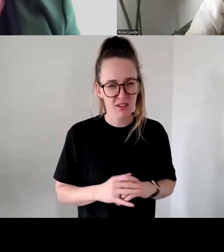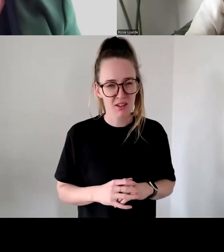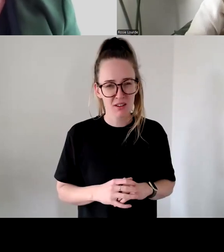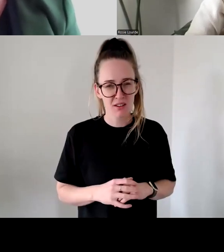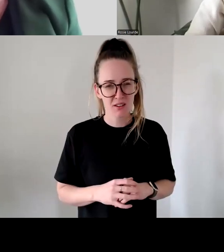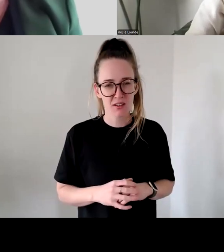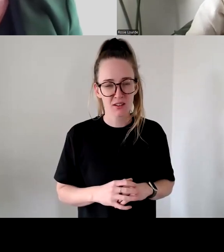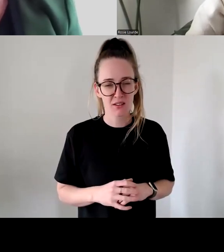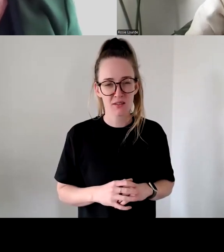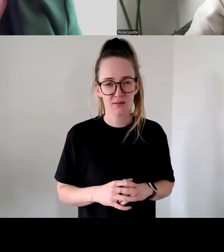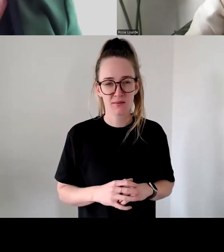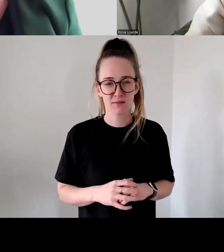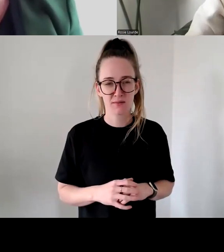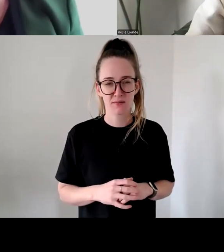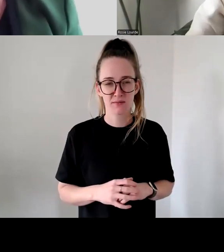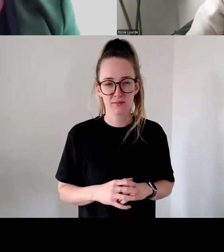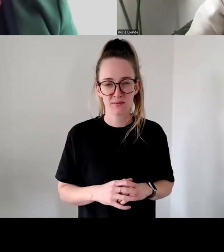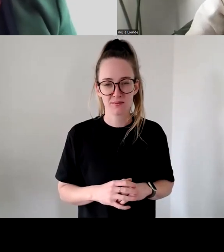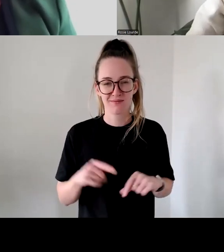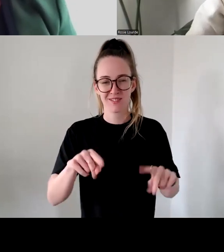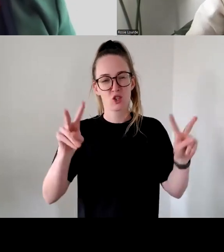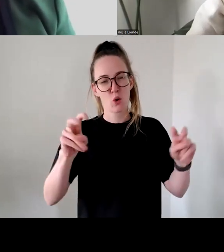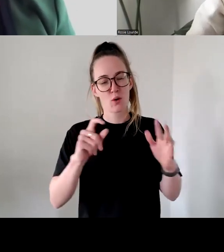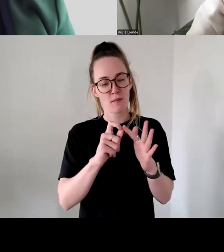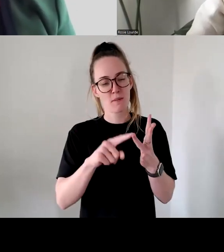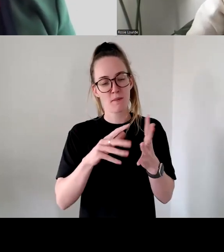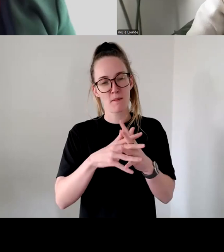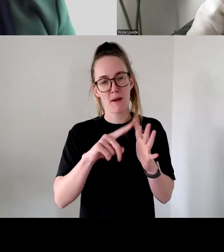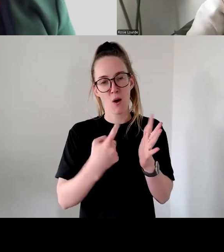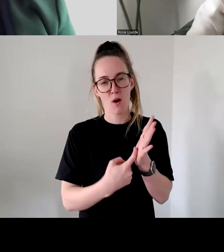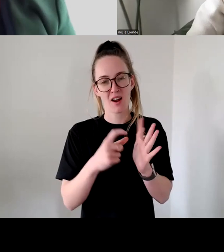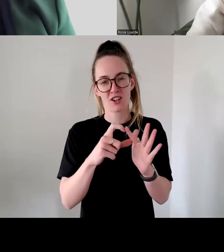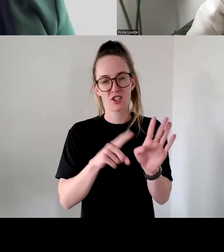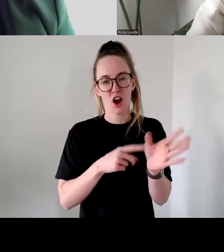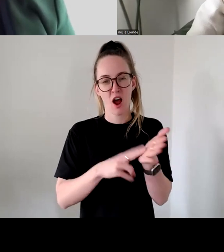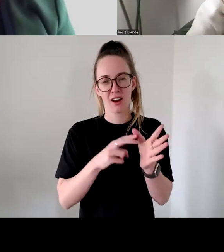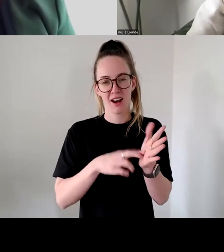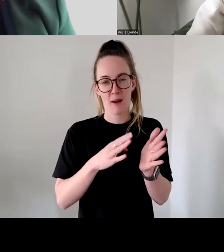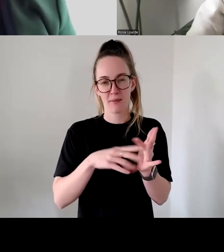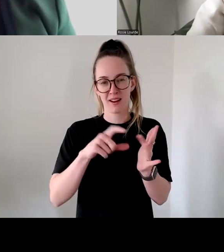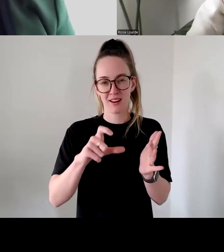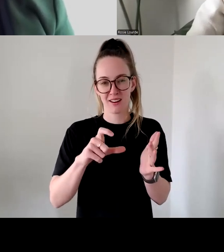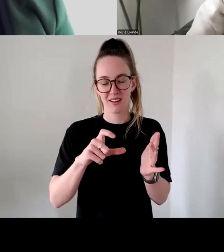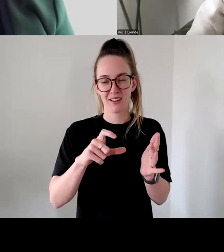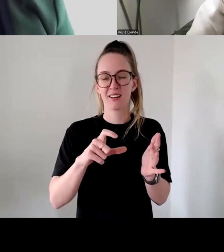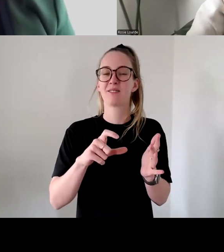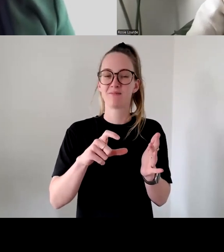this is one of those power dynamics in the creative industry, that is more challenging than